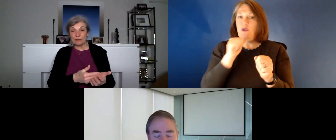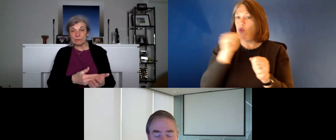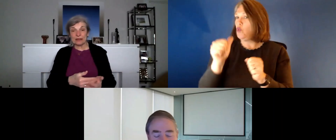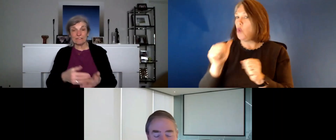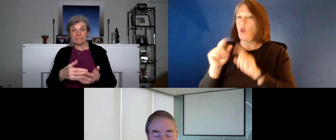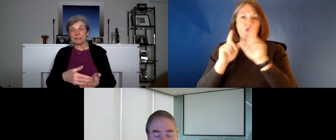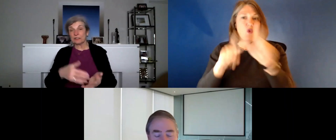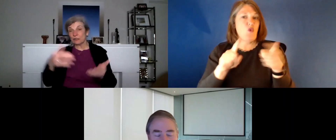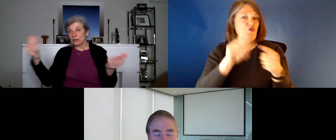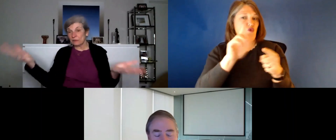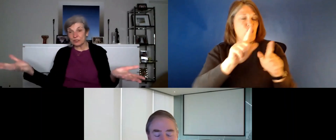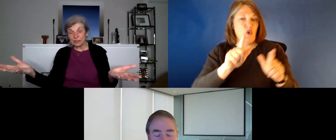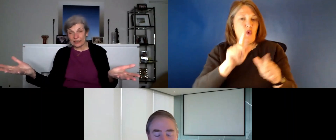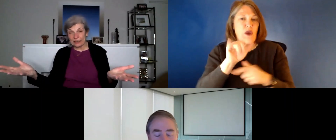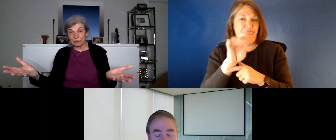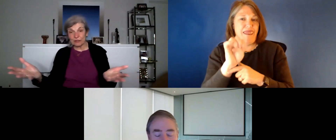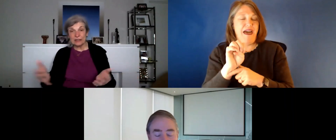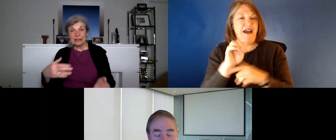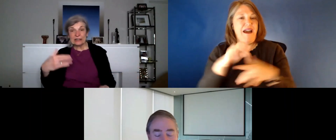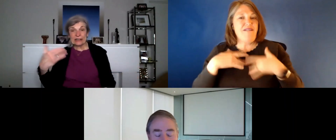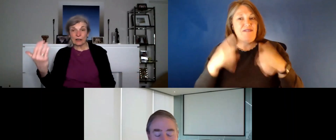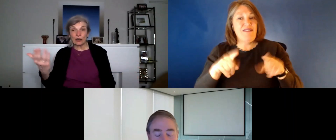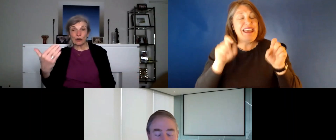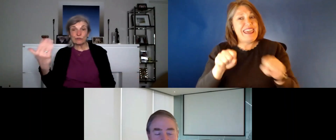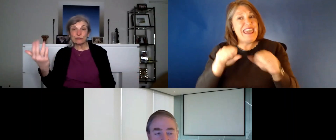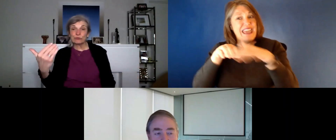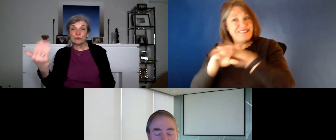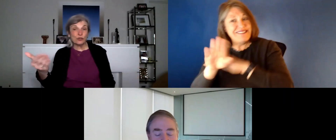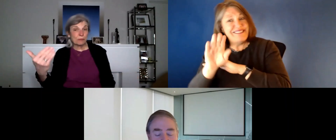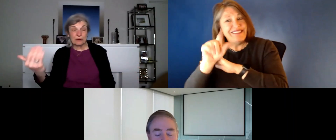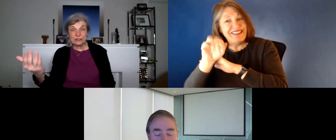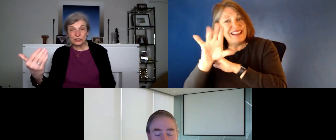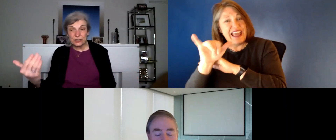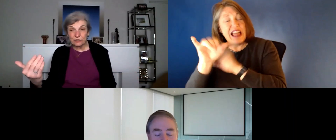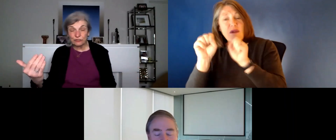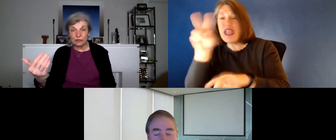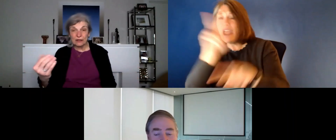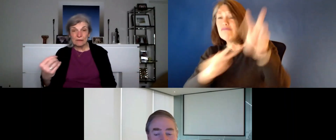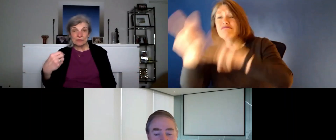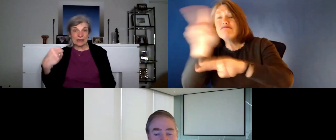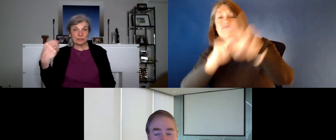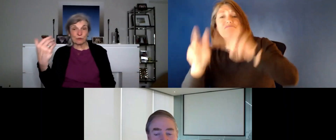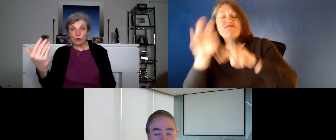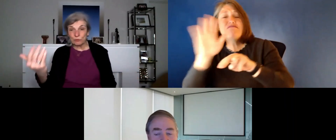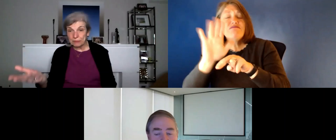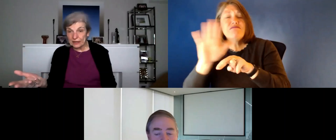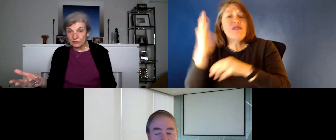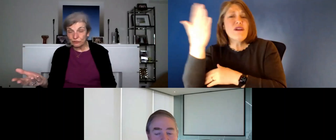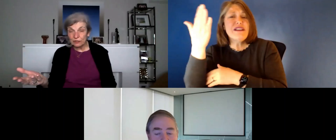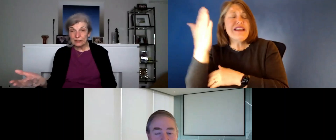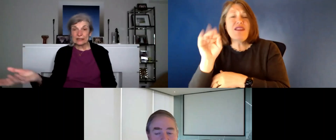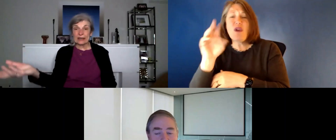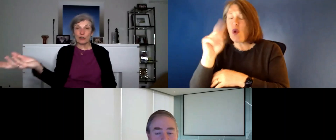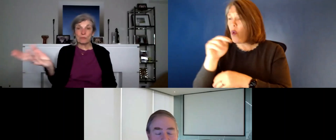event can then come to the gallery, go through your presentation at their own pace, can go